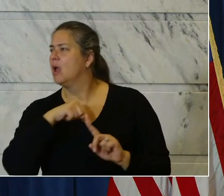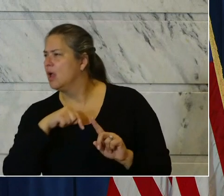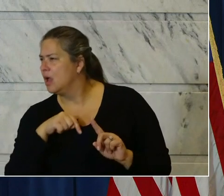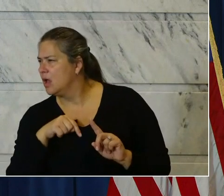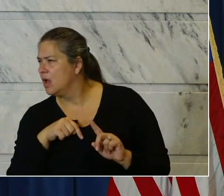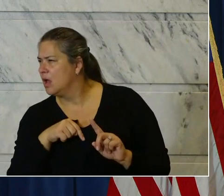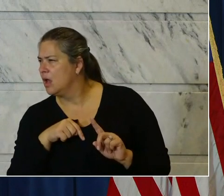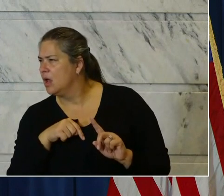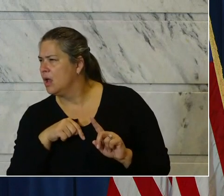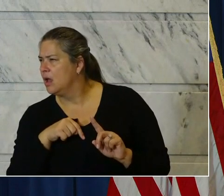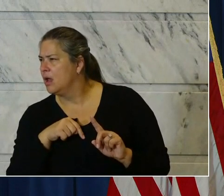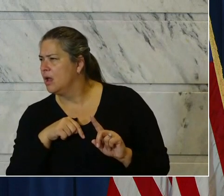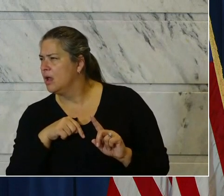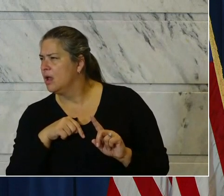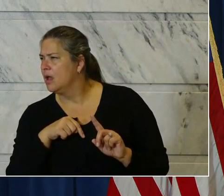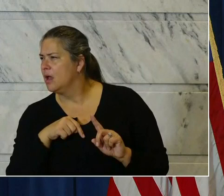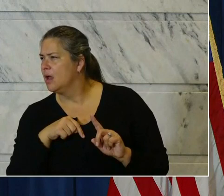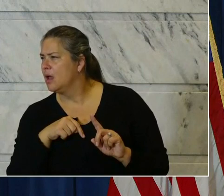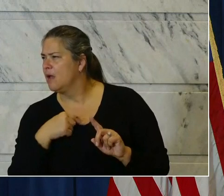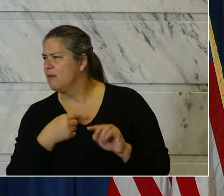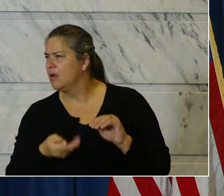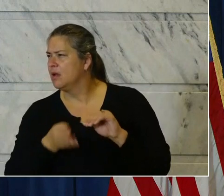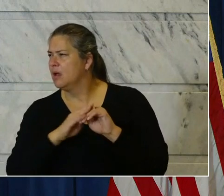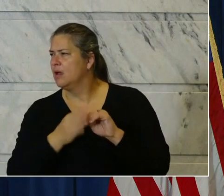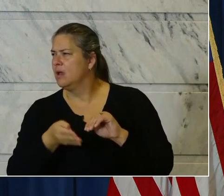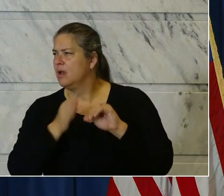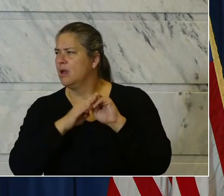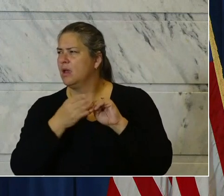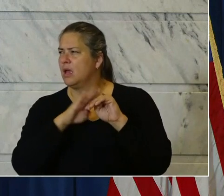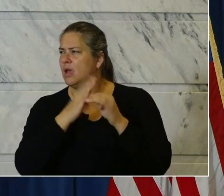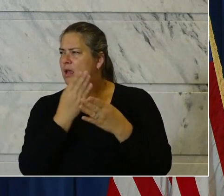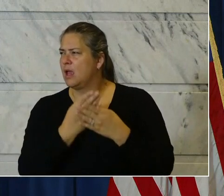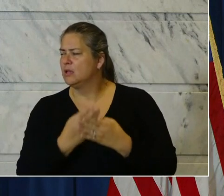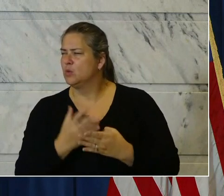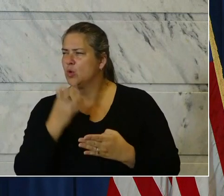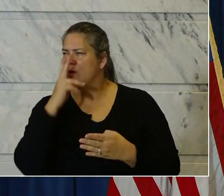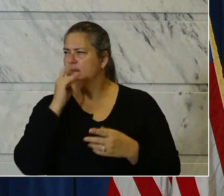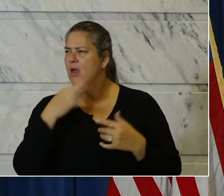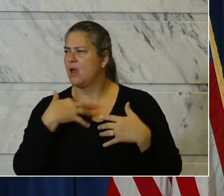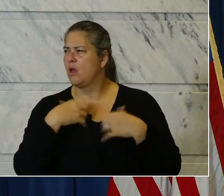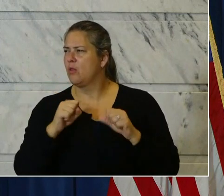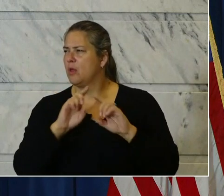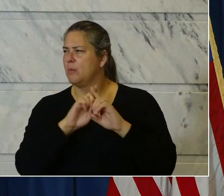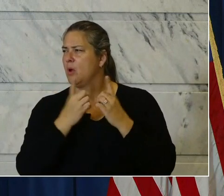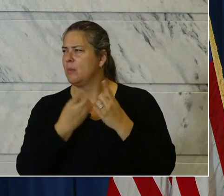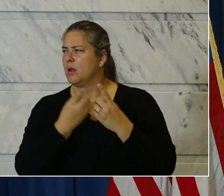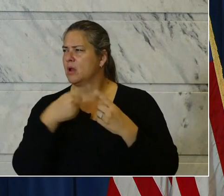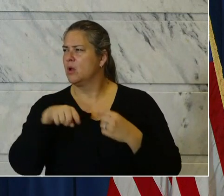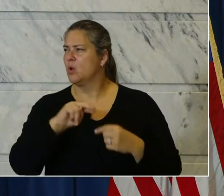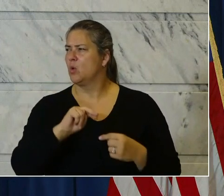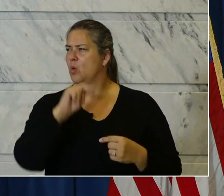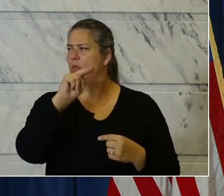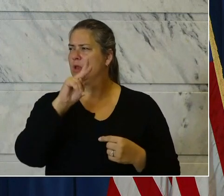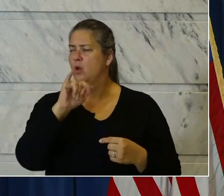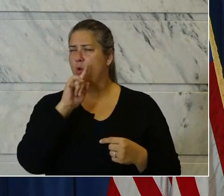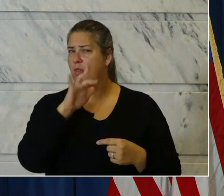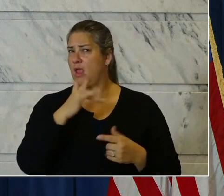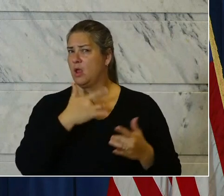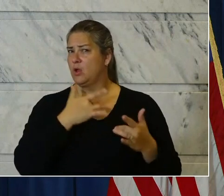THE NEIGHBORING COUNTIES ARE GOING INTO THE RED ZONE BECAUSE WE'RE SEEING A SIGNIFICANT. INCREASE IN CASES LIKE CHECKING TO SEE IF THE STATE. HEALTH